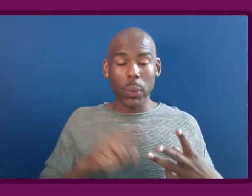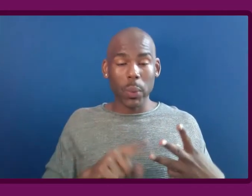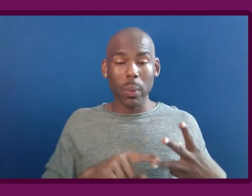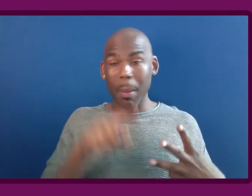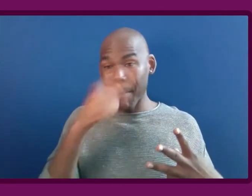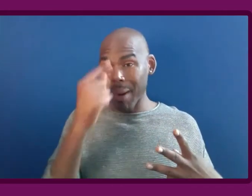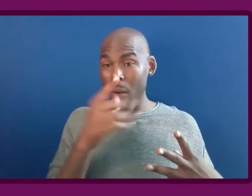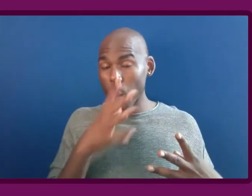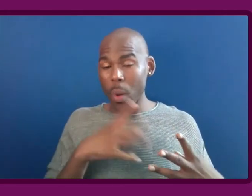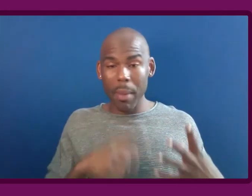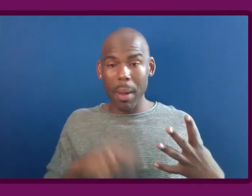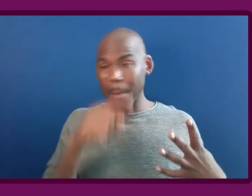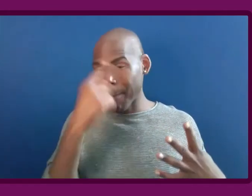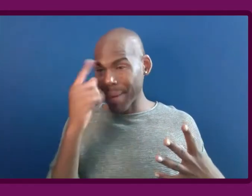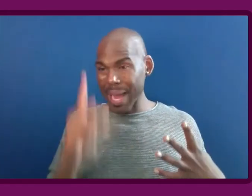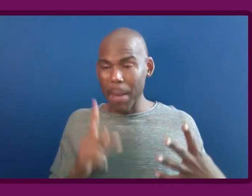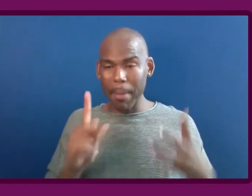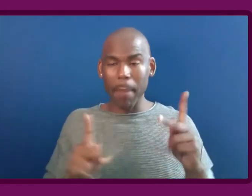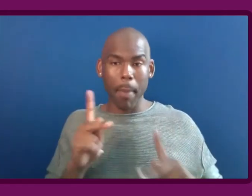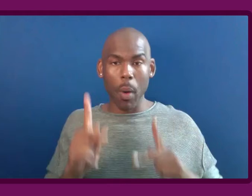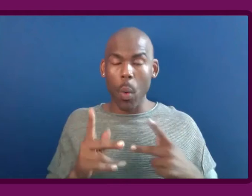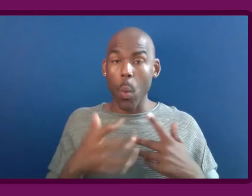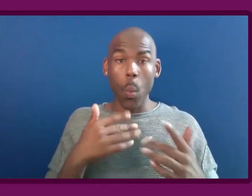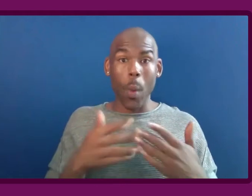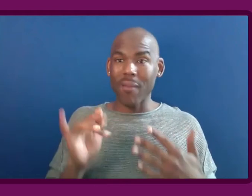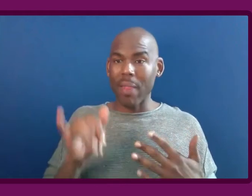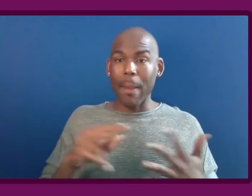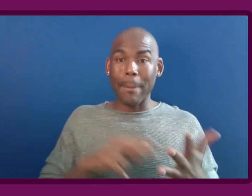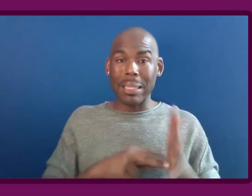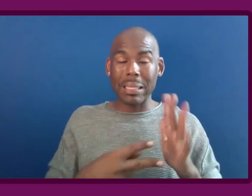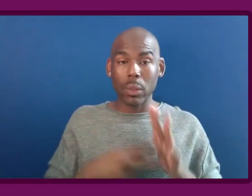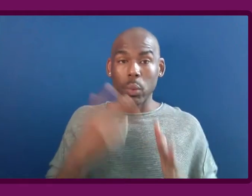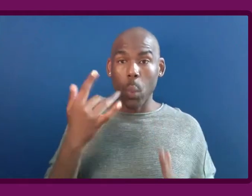talk about Black people. Whatever that means, because in the end it's like,